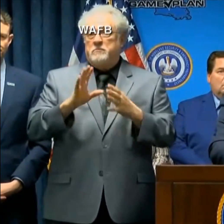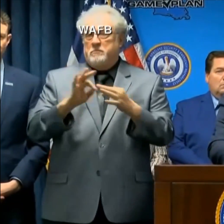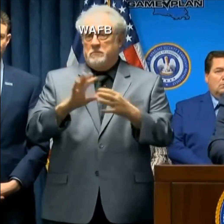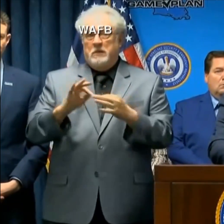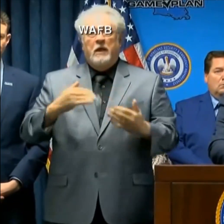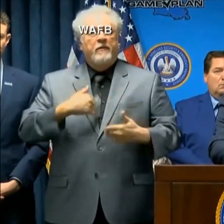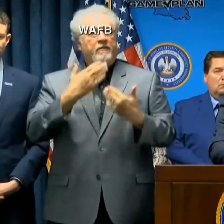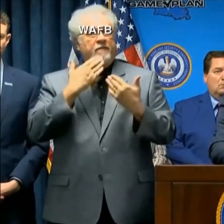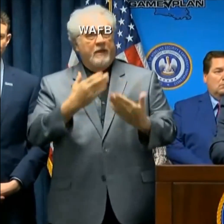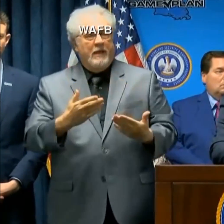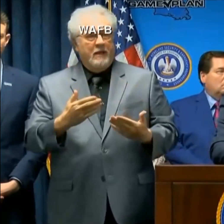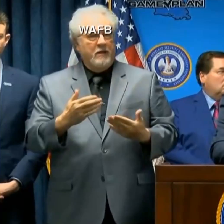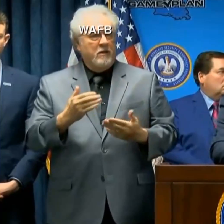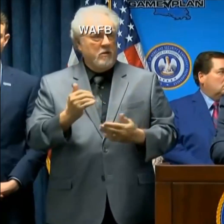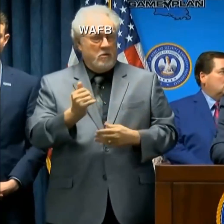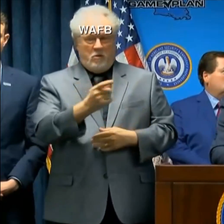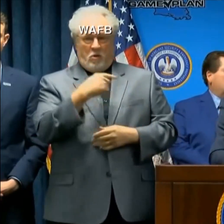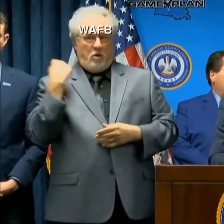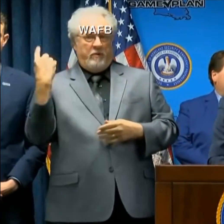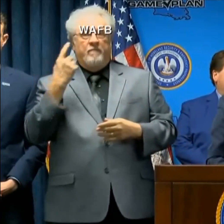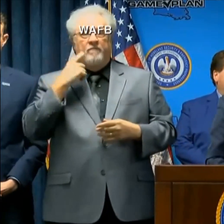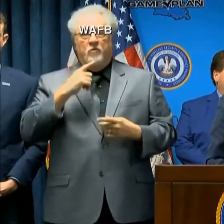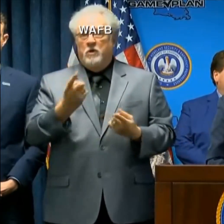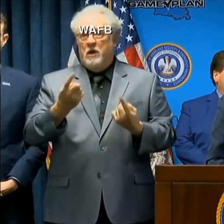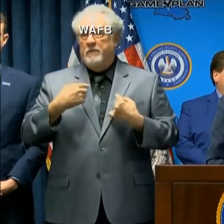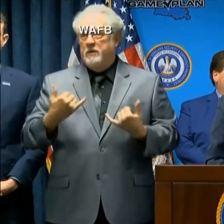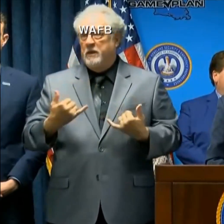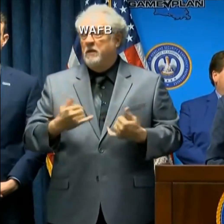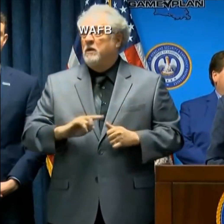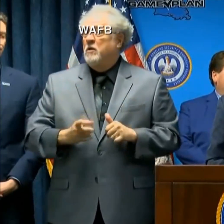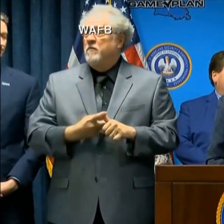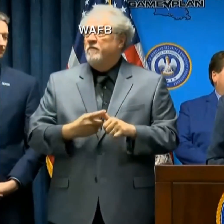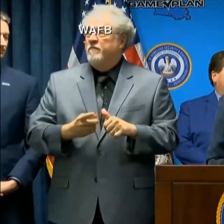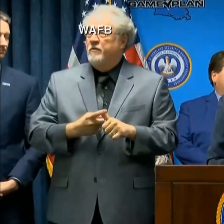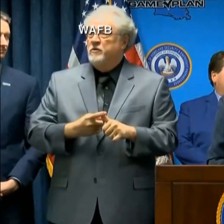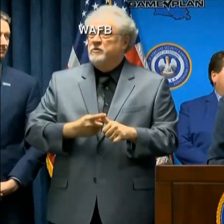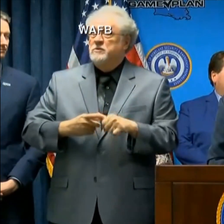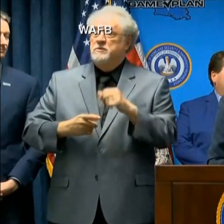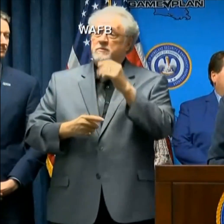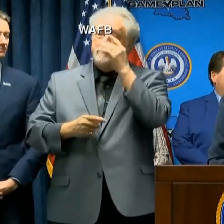thank all of them for being here today the first thing that I want to announce